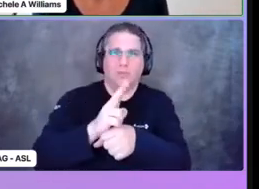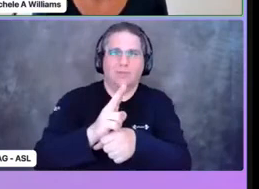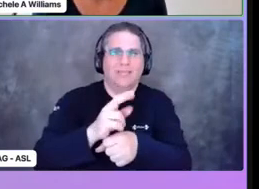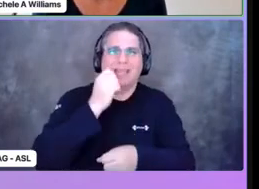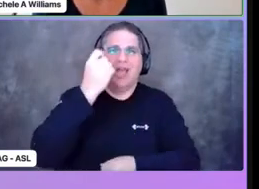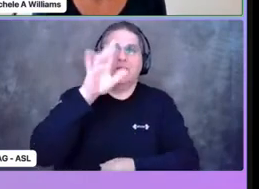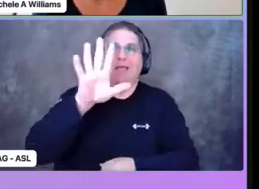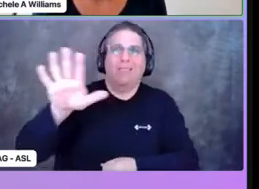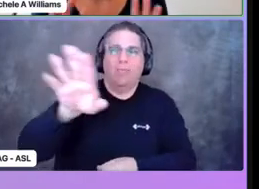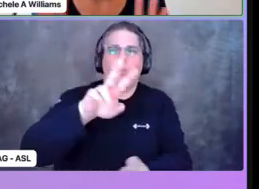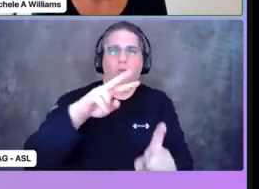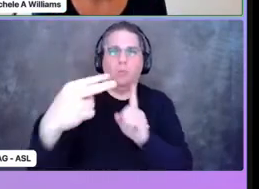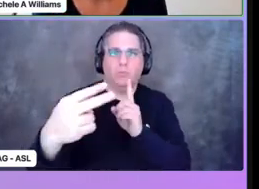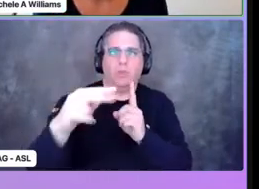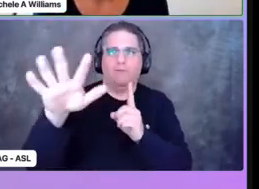Because, they didn't engage with people, and understand